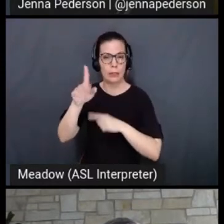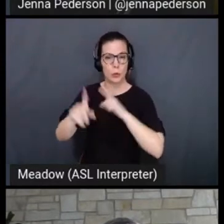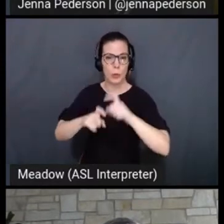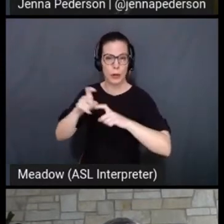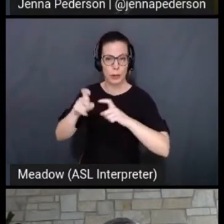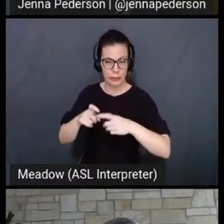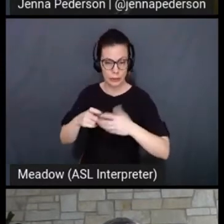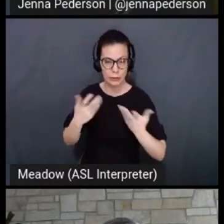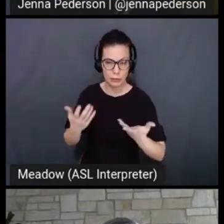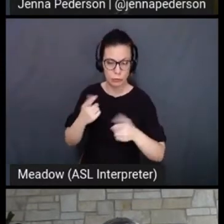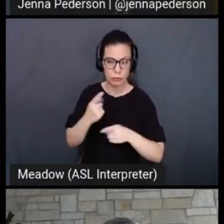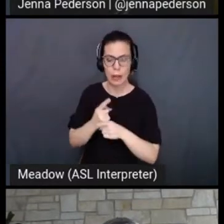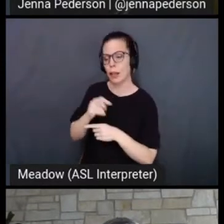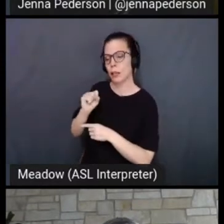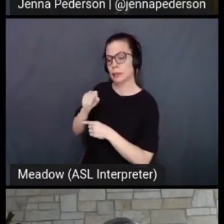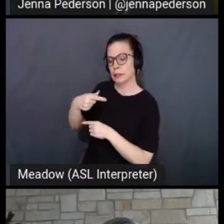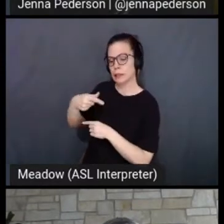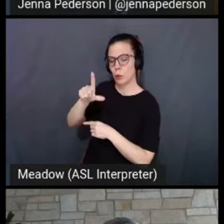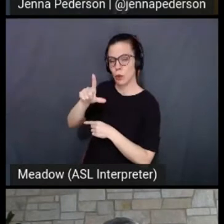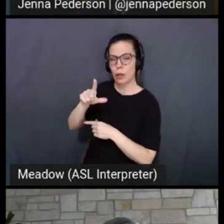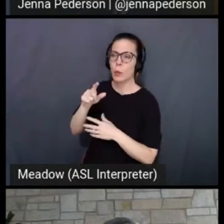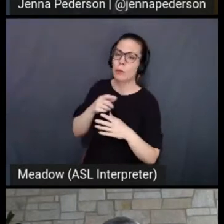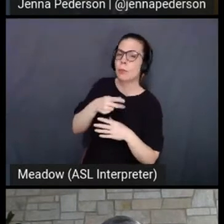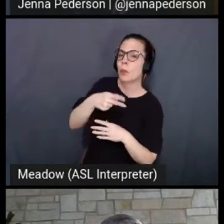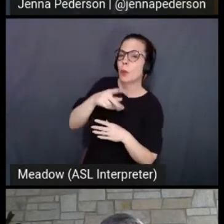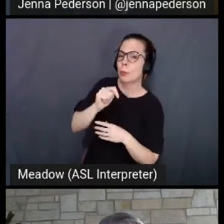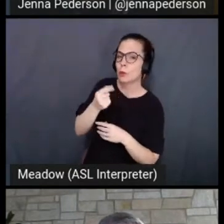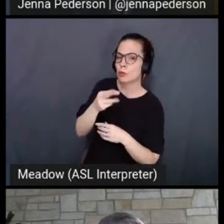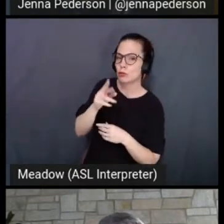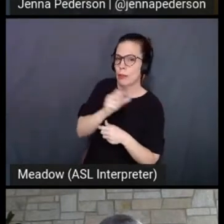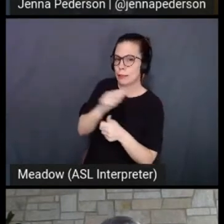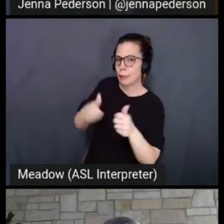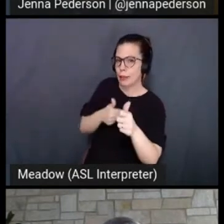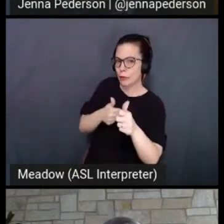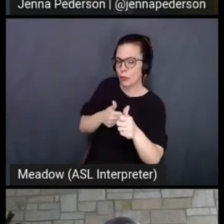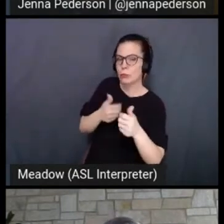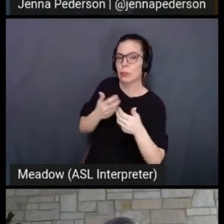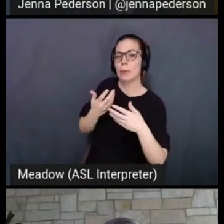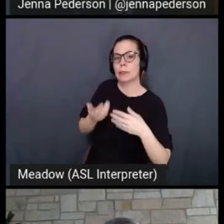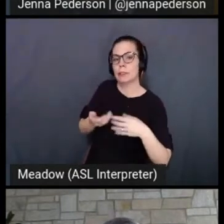'Cause on the SQL on the Postgres background, that means it's actually doing across schema query, it's mapping them.